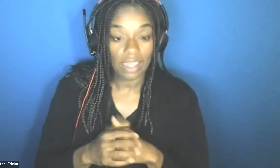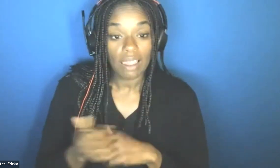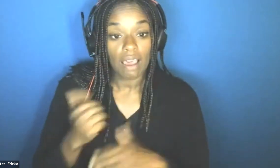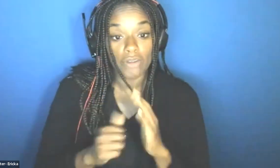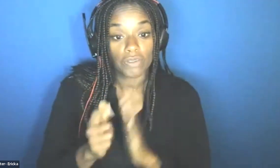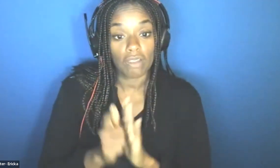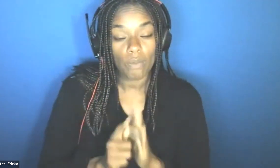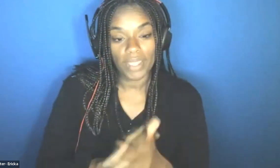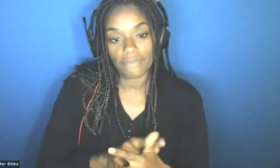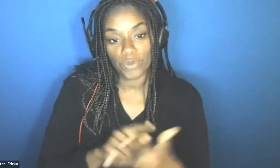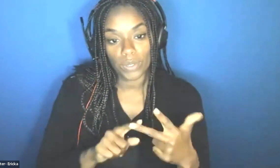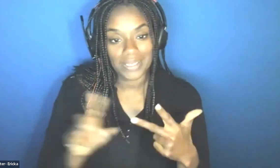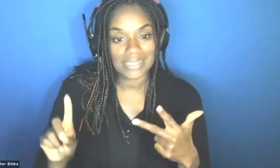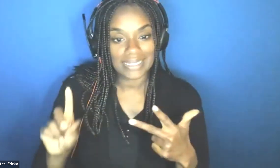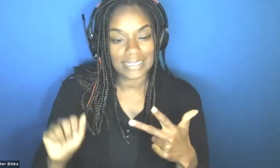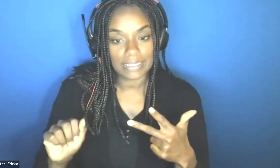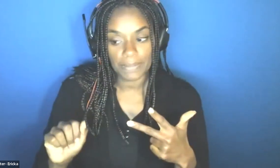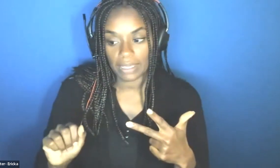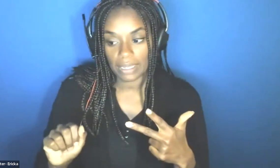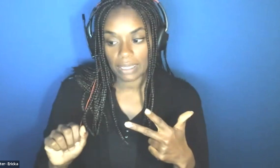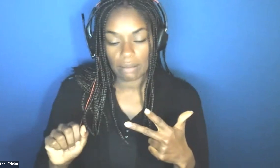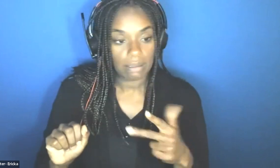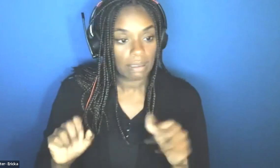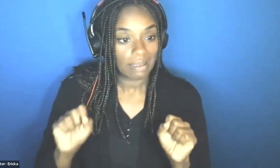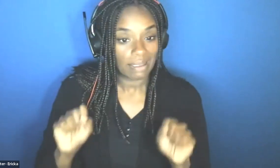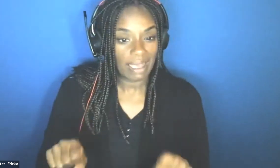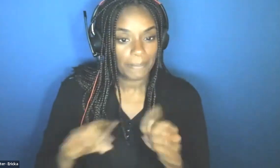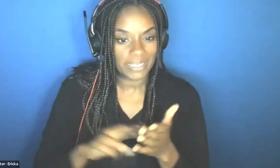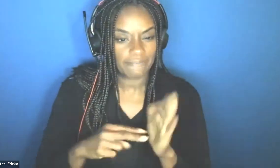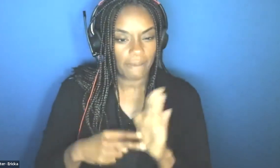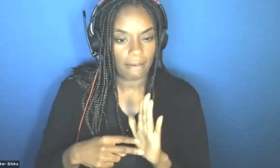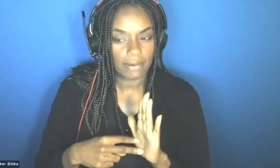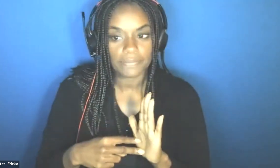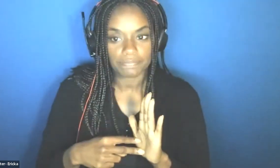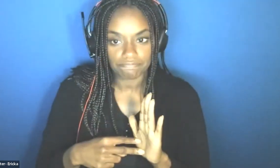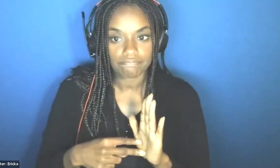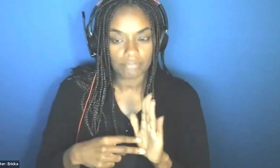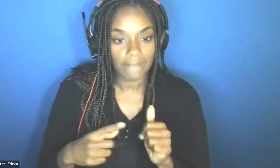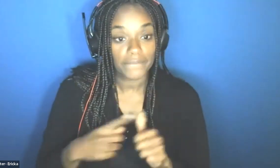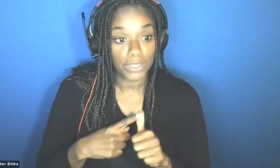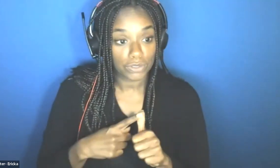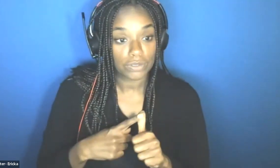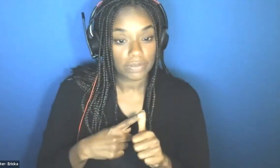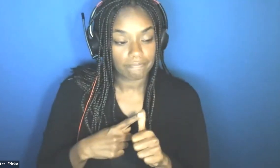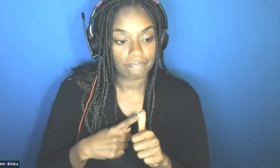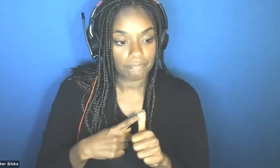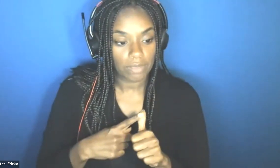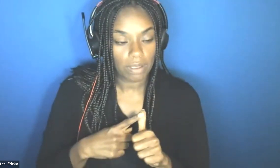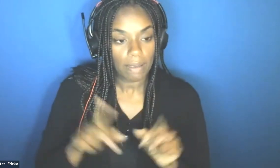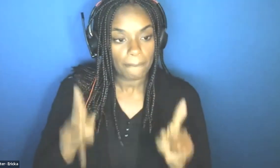And the social and economic costs of substance abuse in America are just staggering.